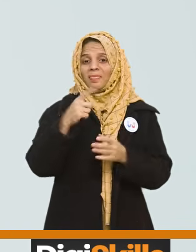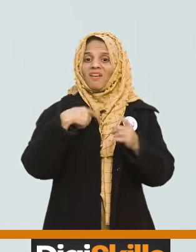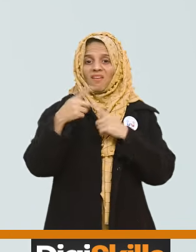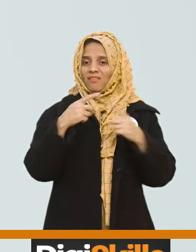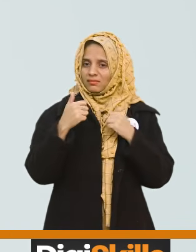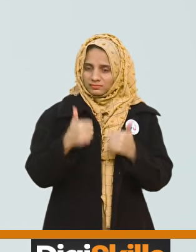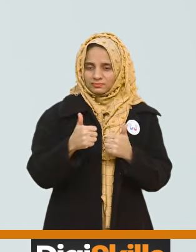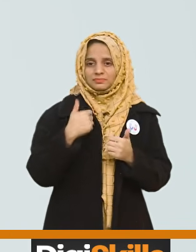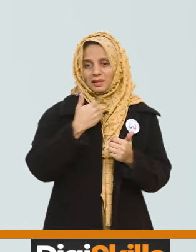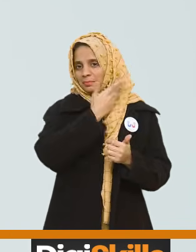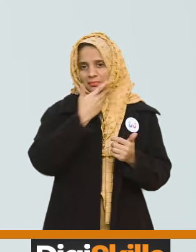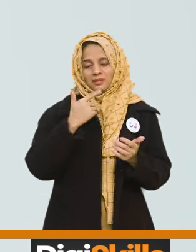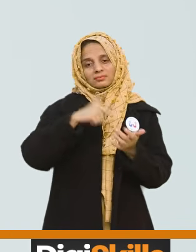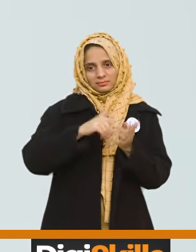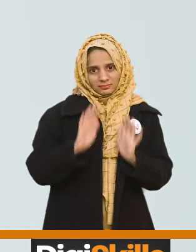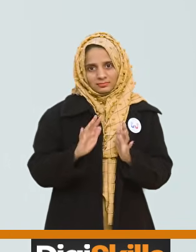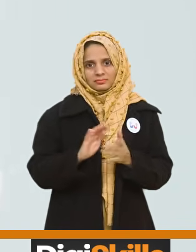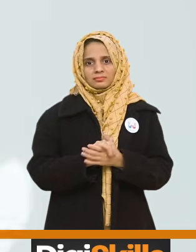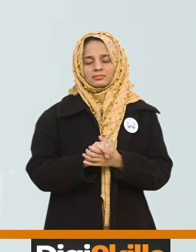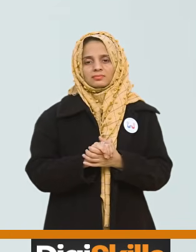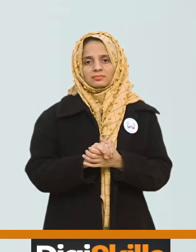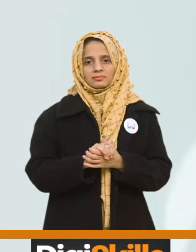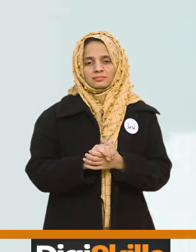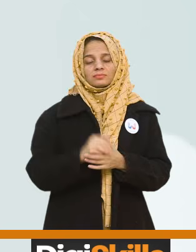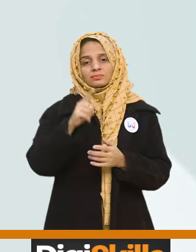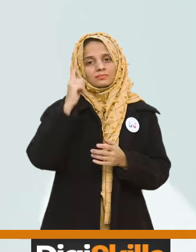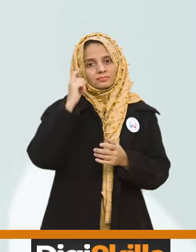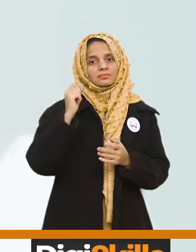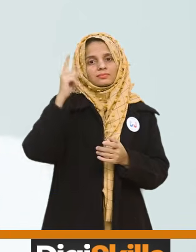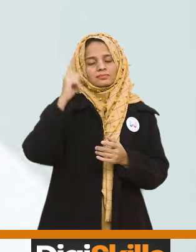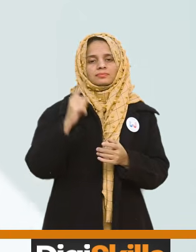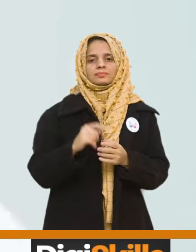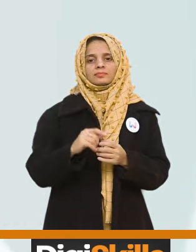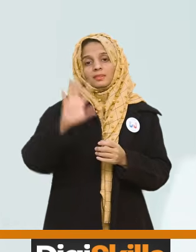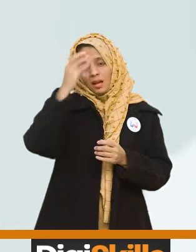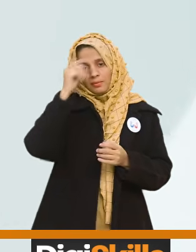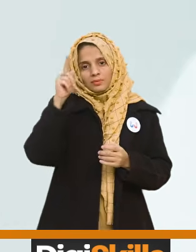If they say that they are not interested in having a conversation, it is the will of the